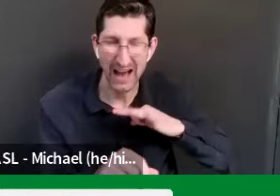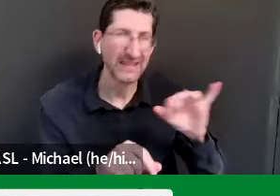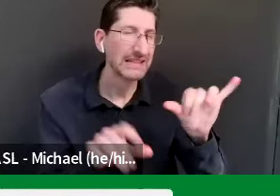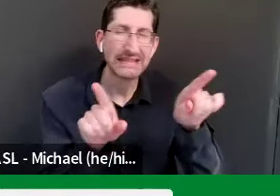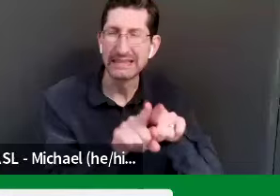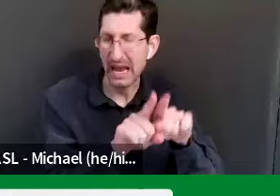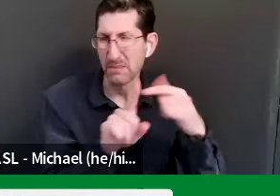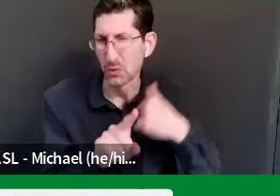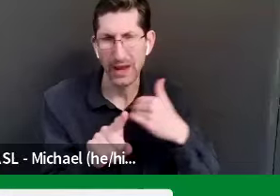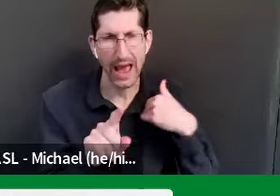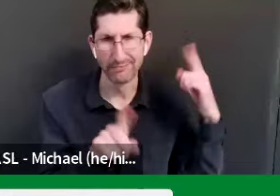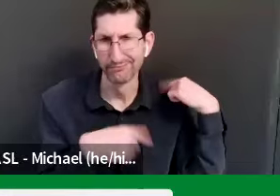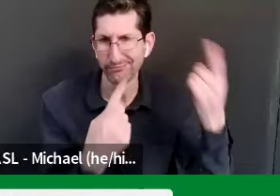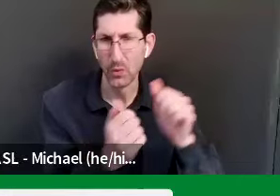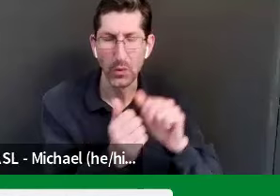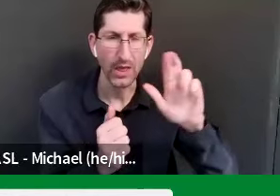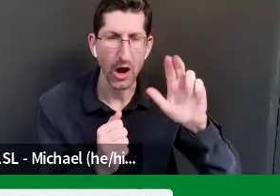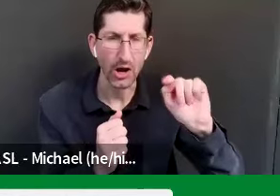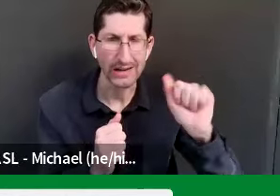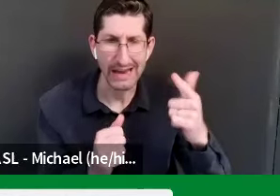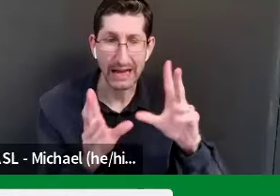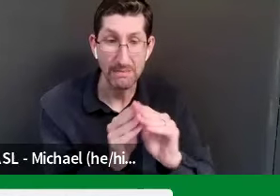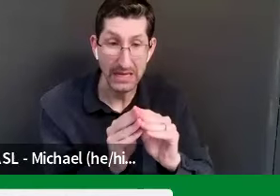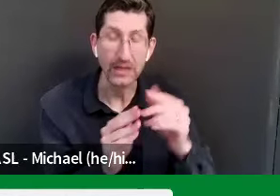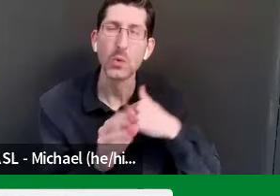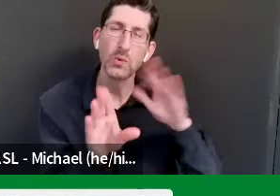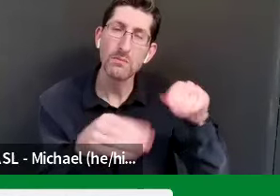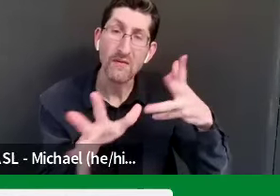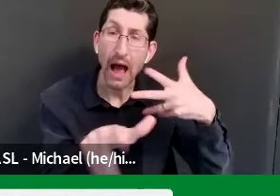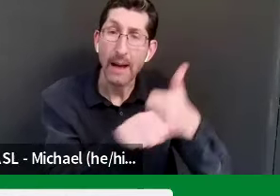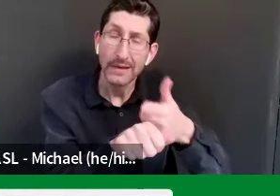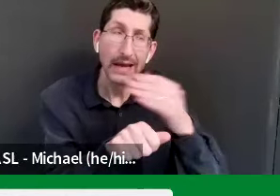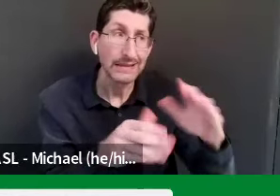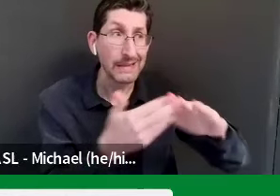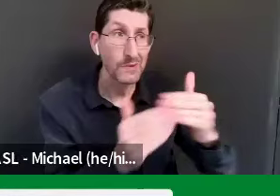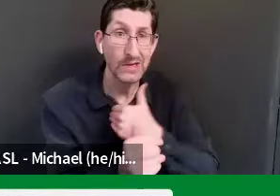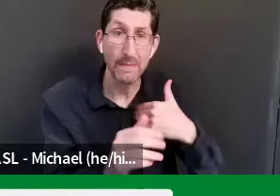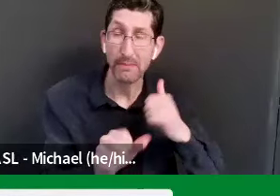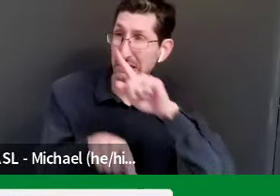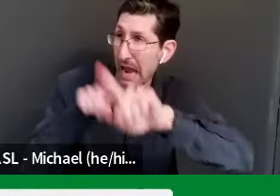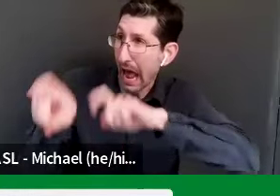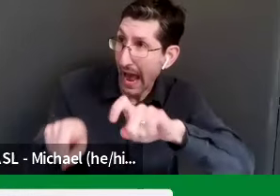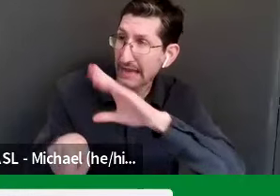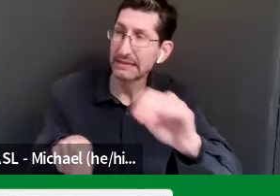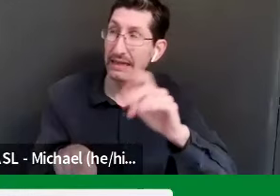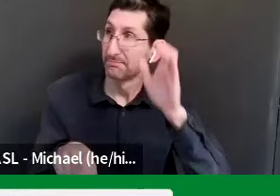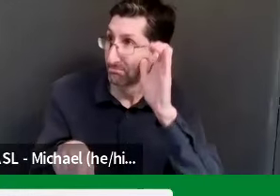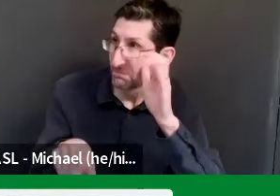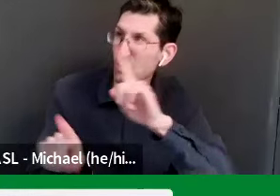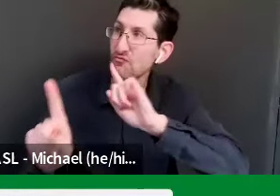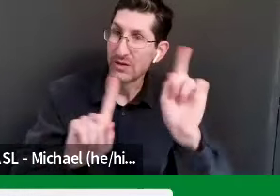STAFF. LIKE THOSE CURRENTLY PROVIDED AT RTAG MEETINGS. THIS FORMAT PROVIDES UPDATES AND